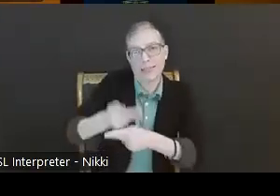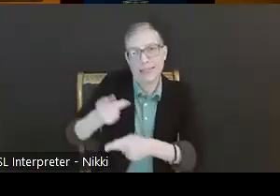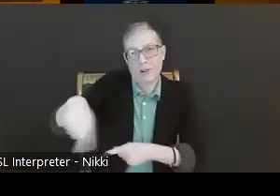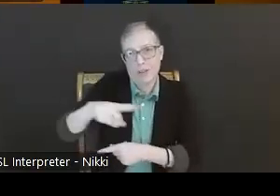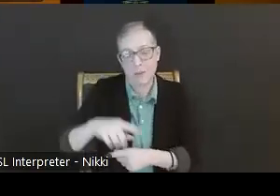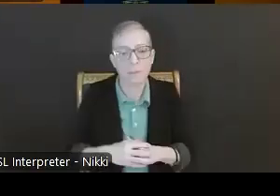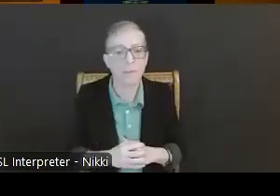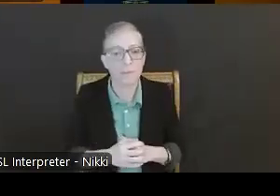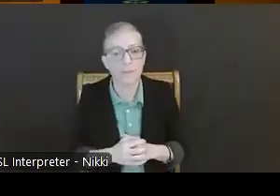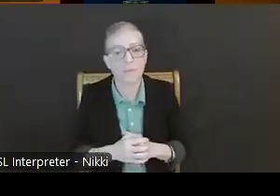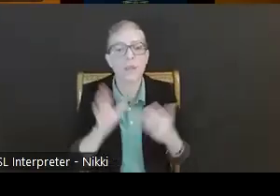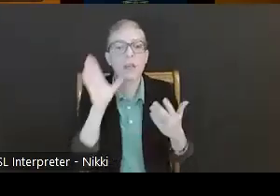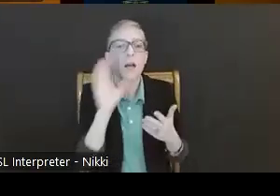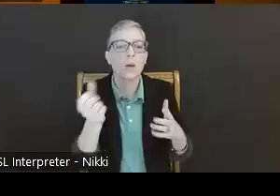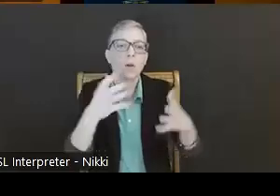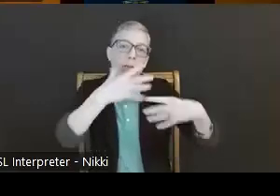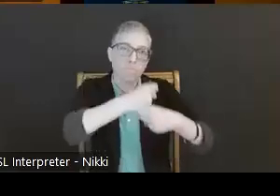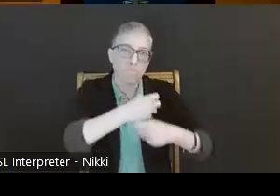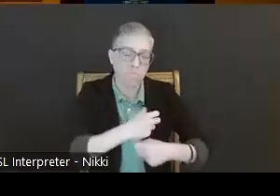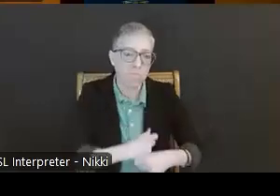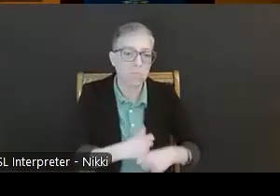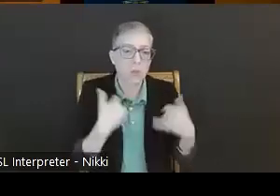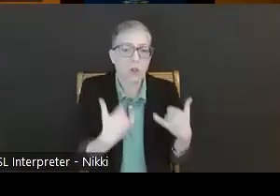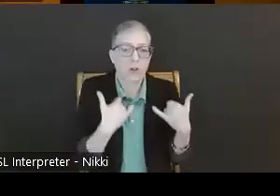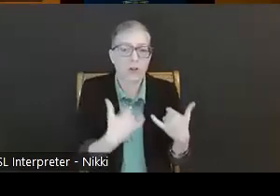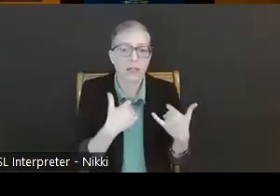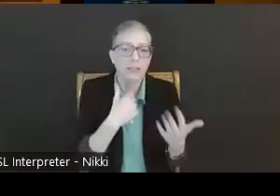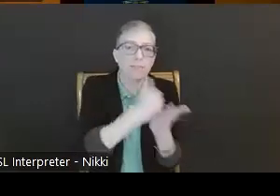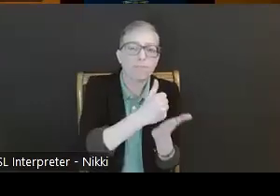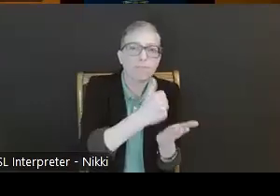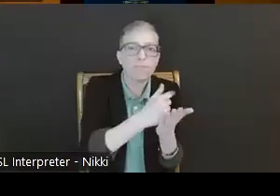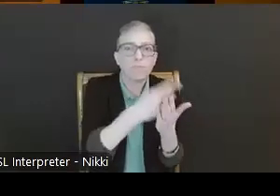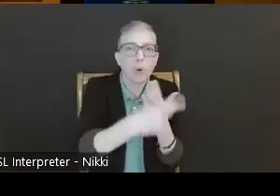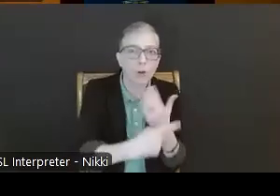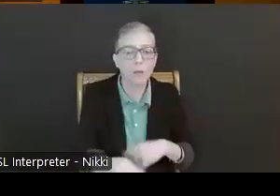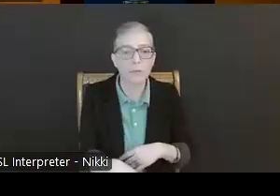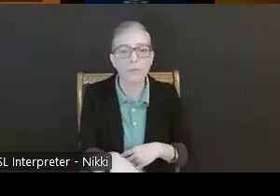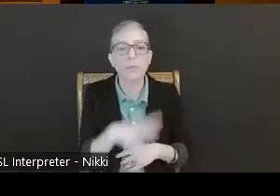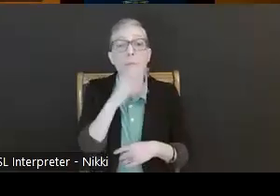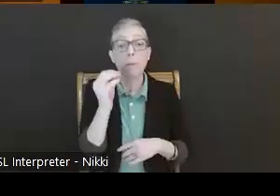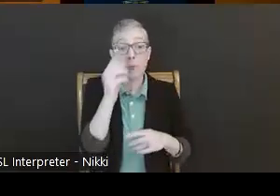and dietic interventions in cancer and then as an example of an adaptation um talking through